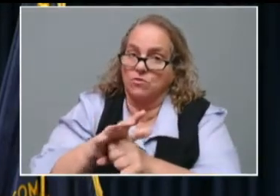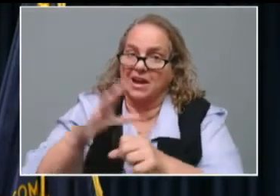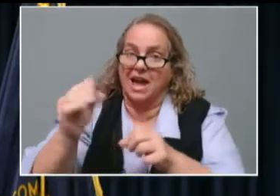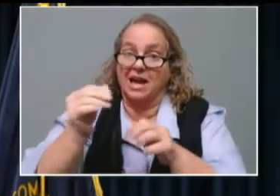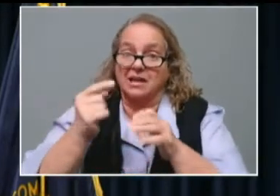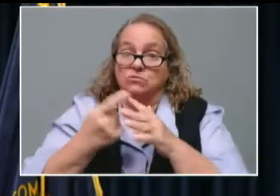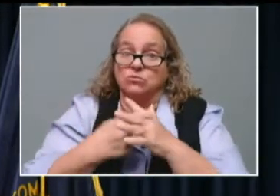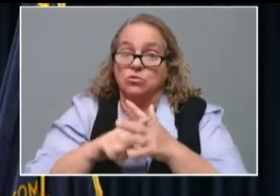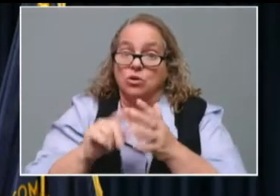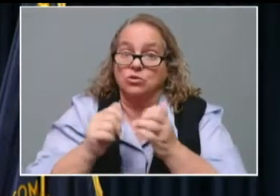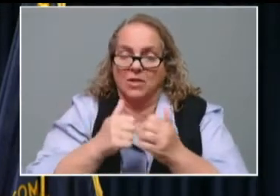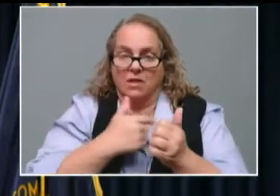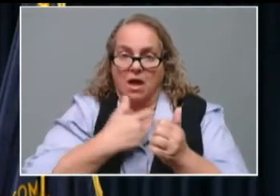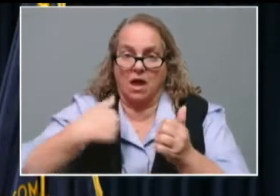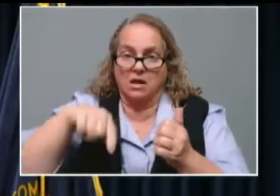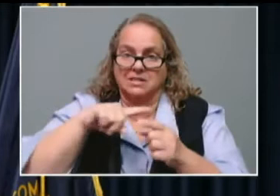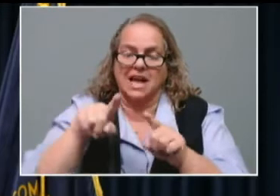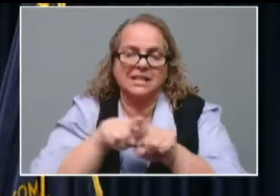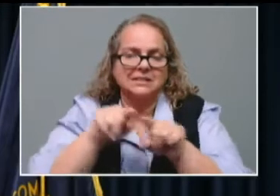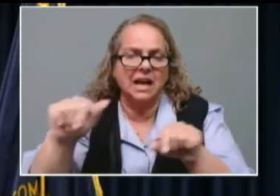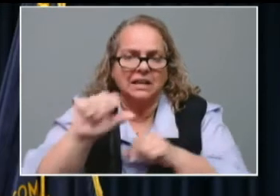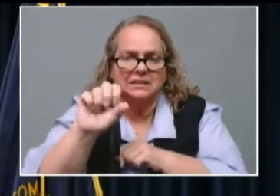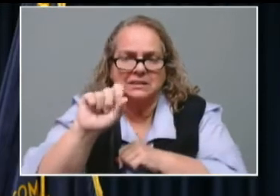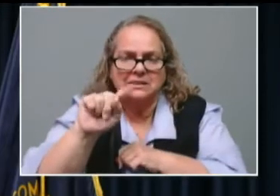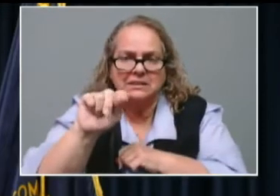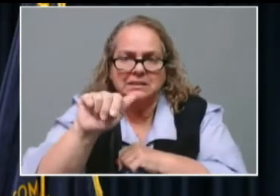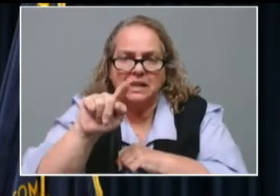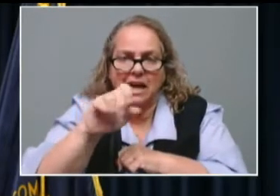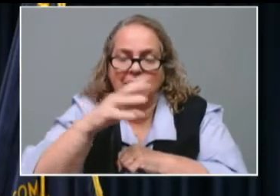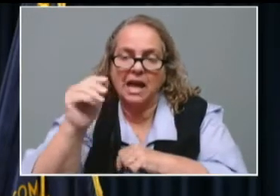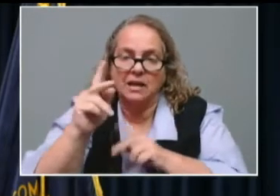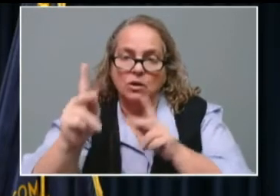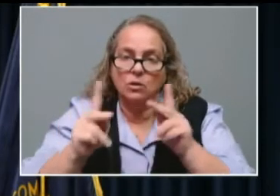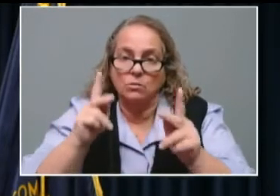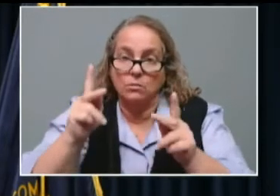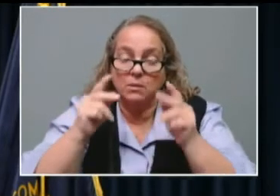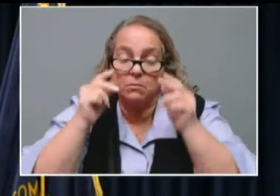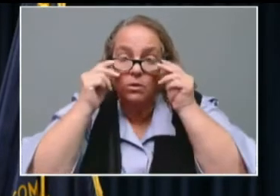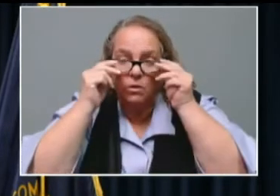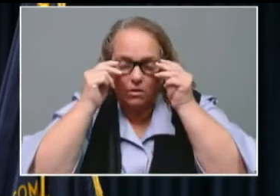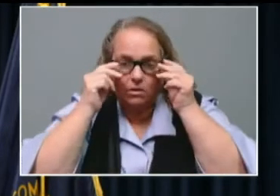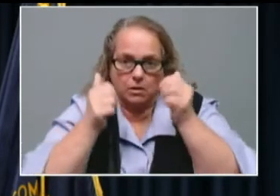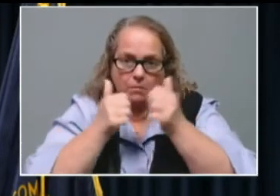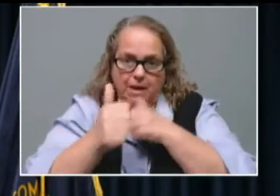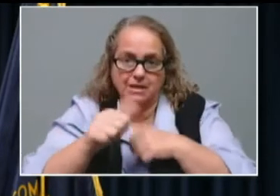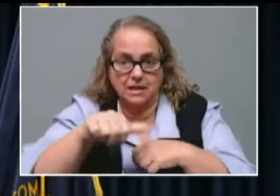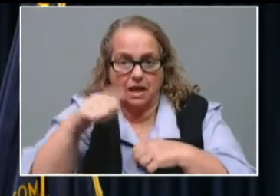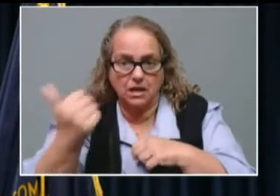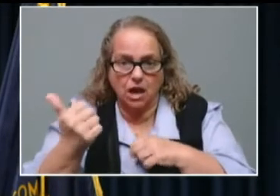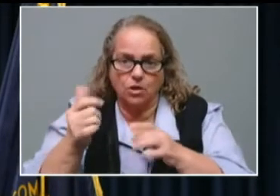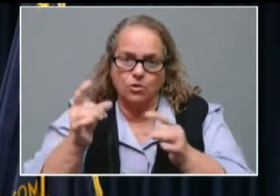as a state and as a people passing another grim milestone today, we